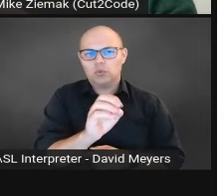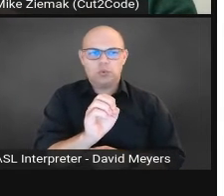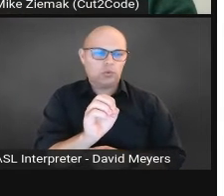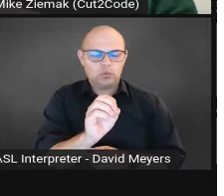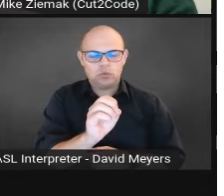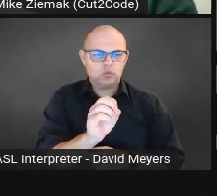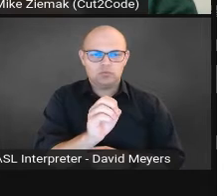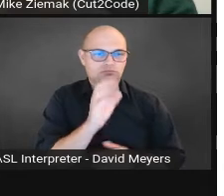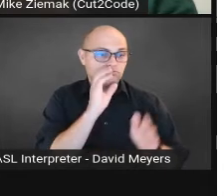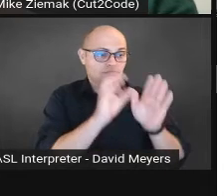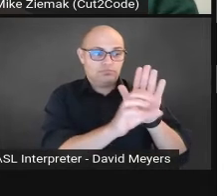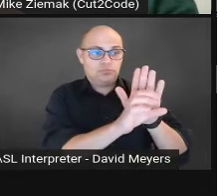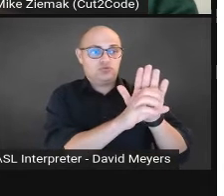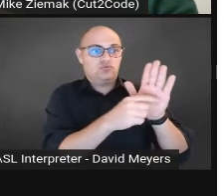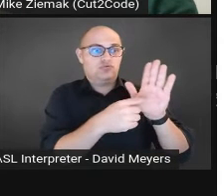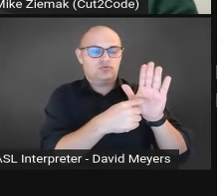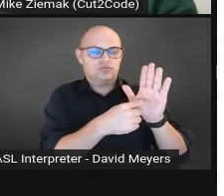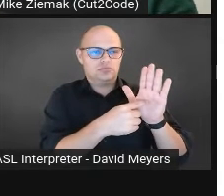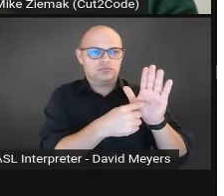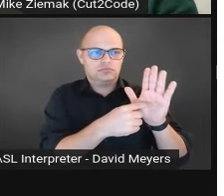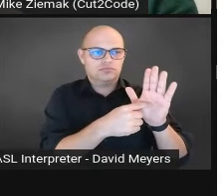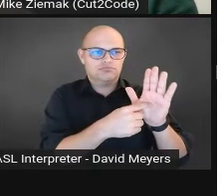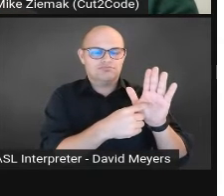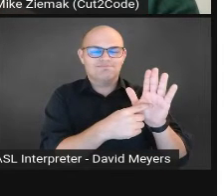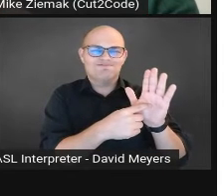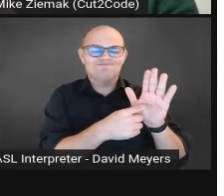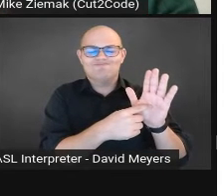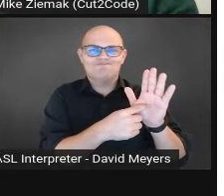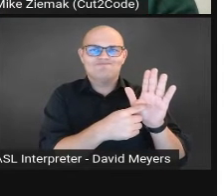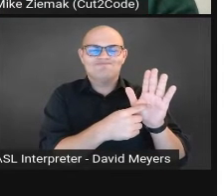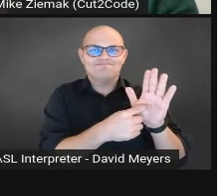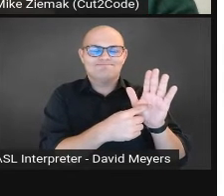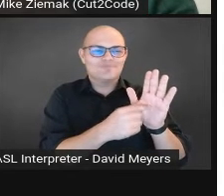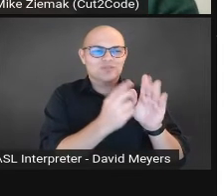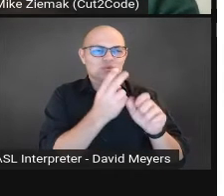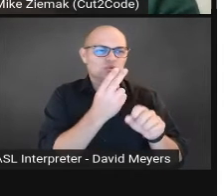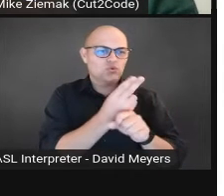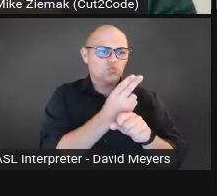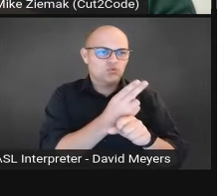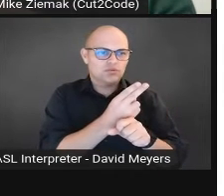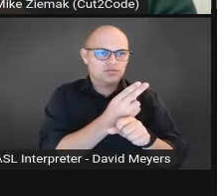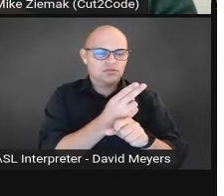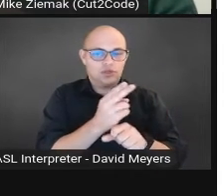Let's make sure not to use John Doe as the alt text